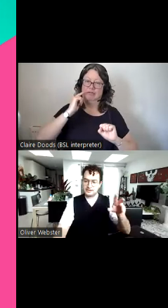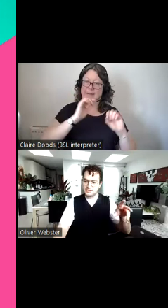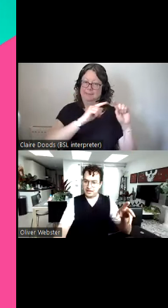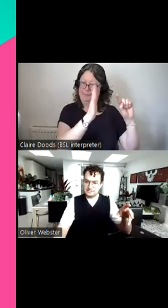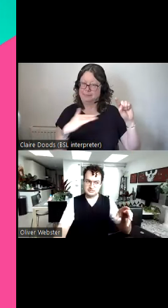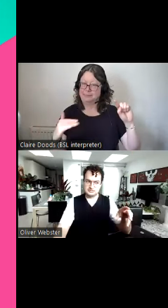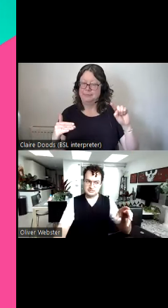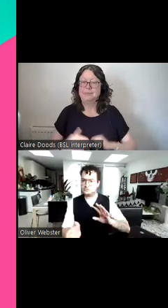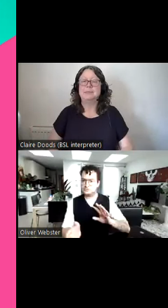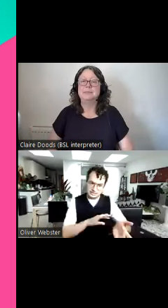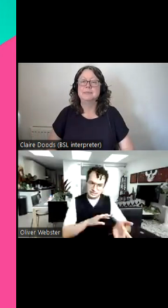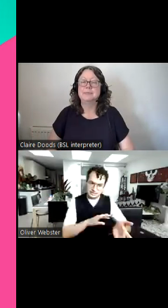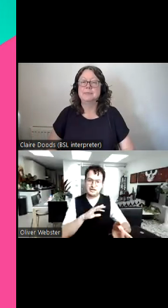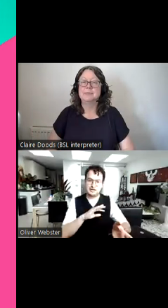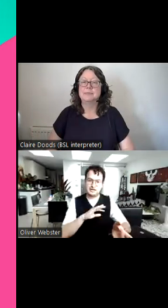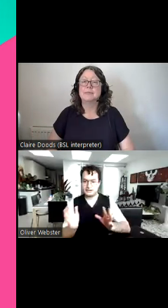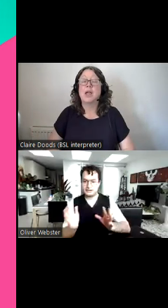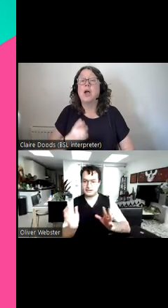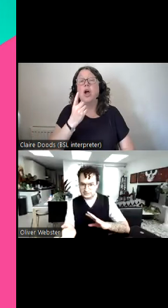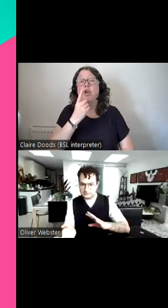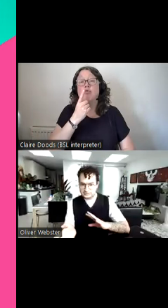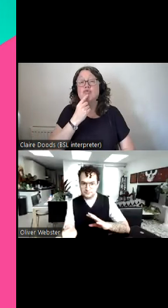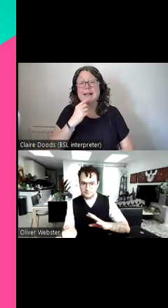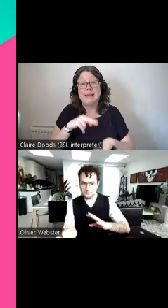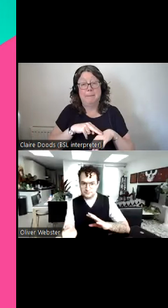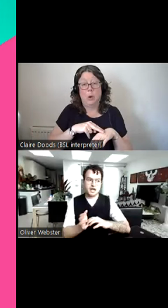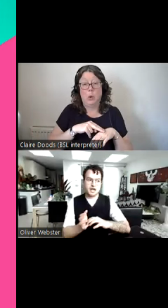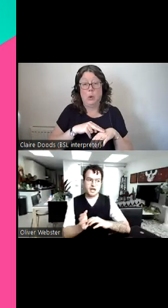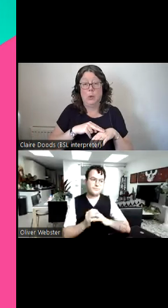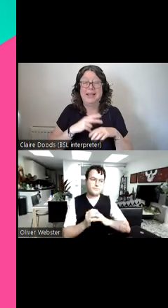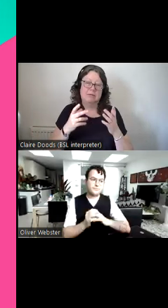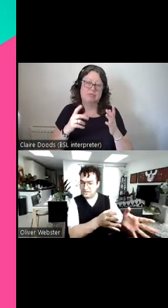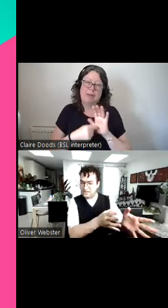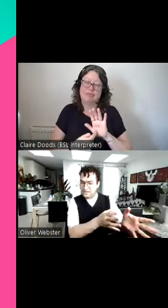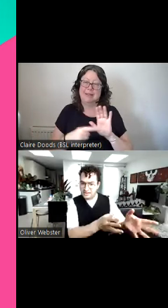In this case, the red line and blue line means the right ear and the left ear,